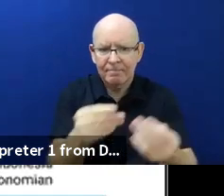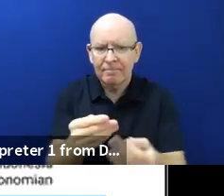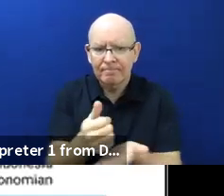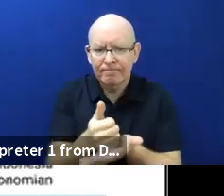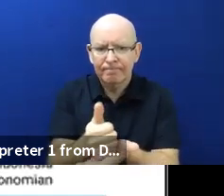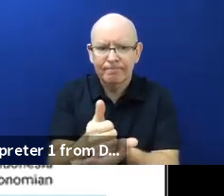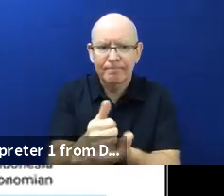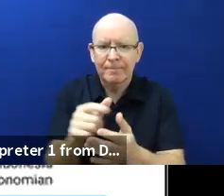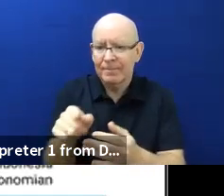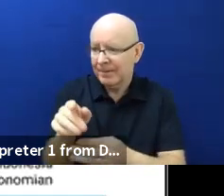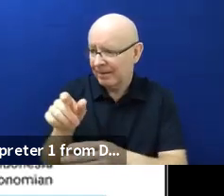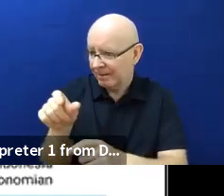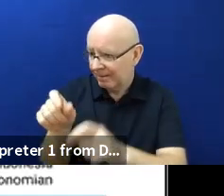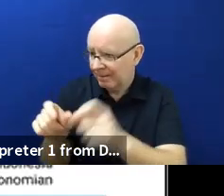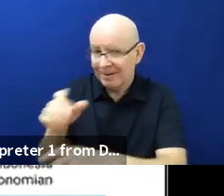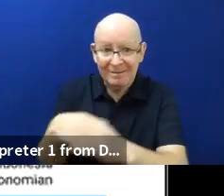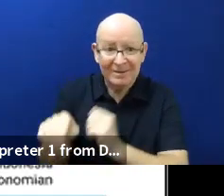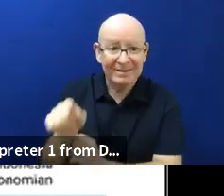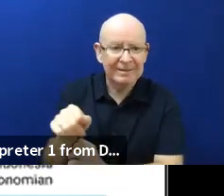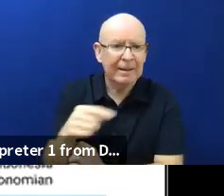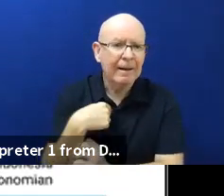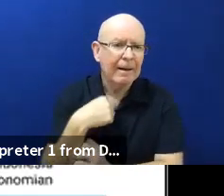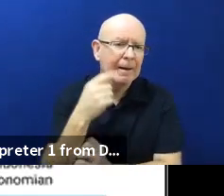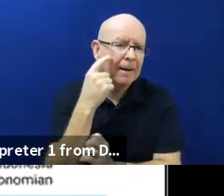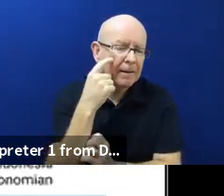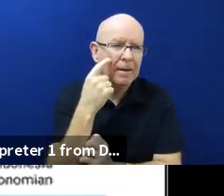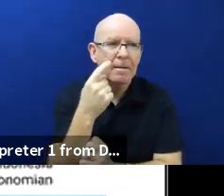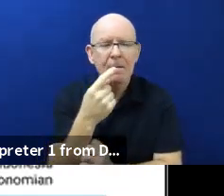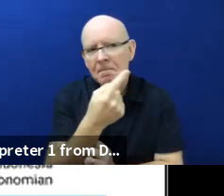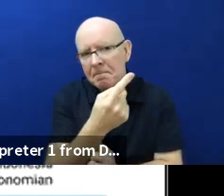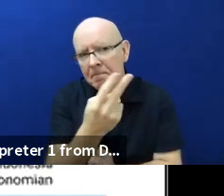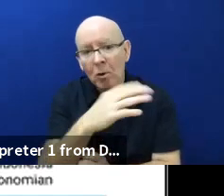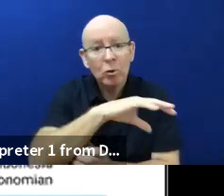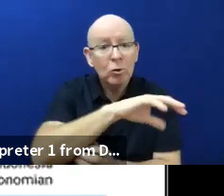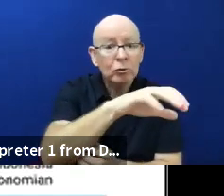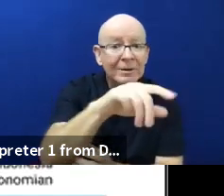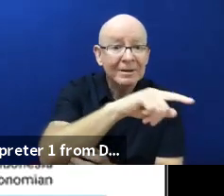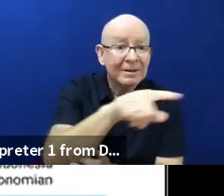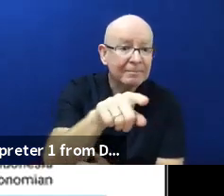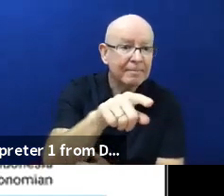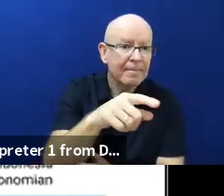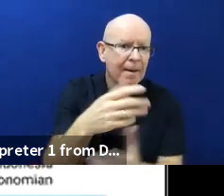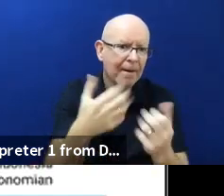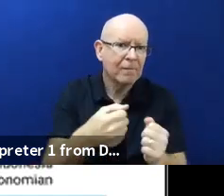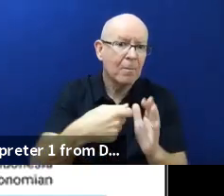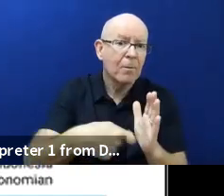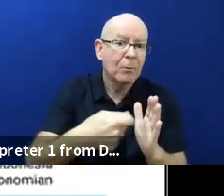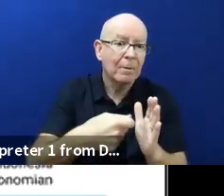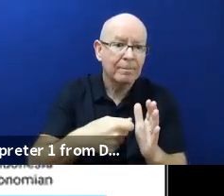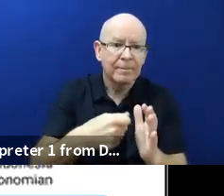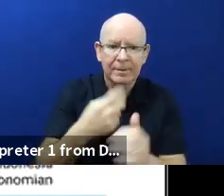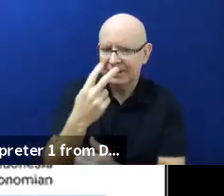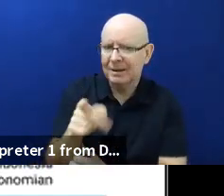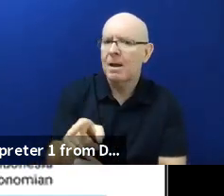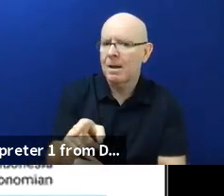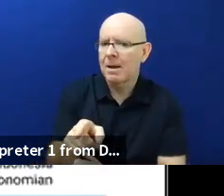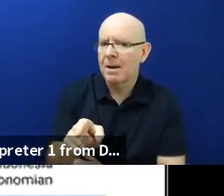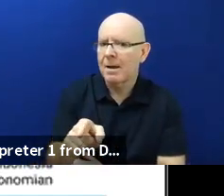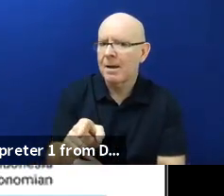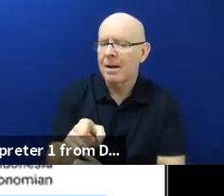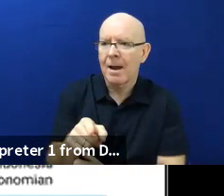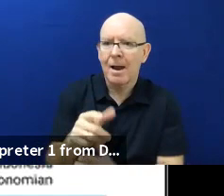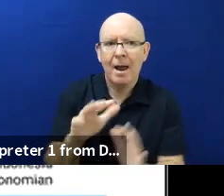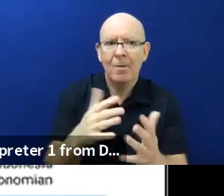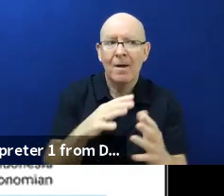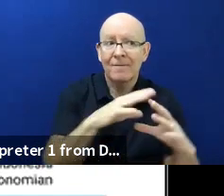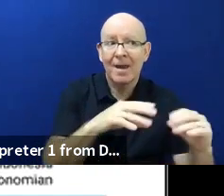of a child for example that has a disability and that programmes could be partly a solution to